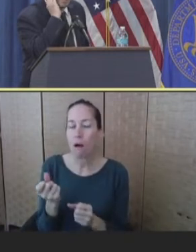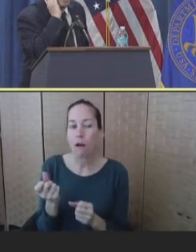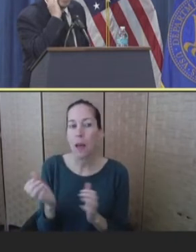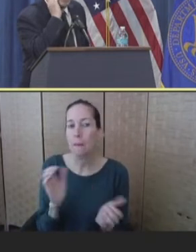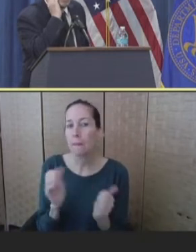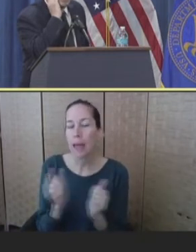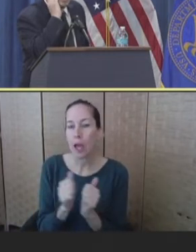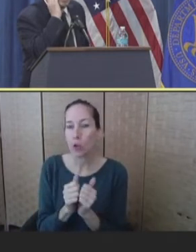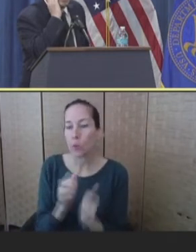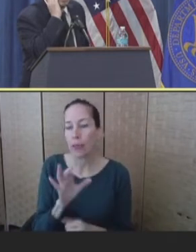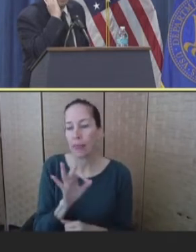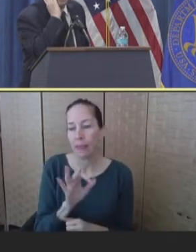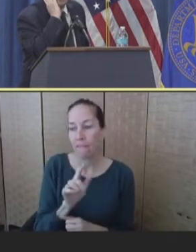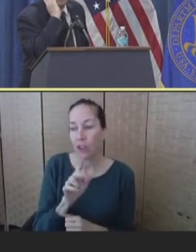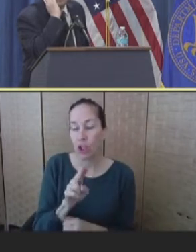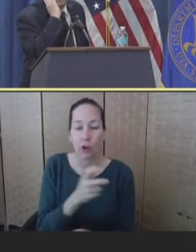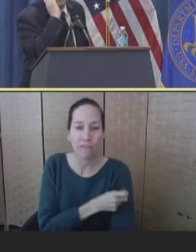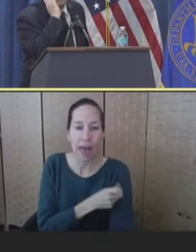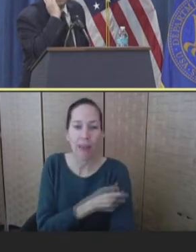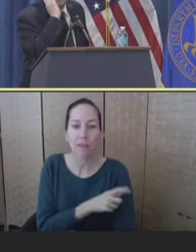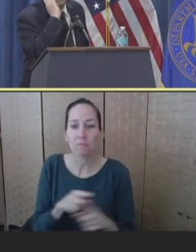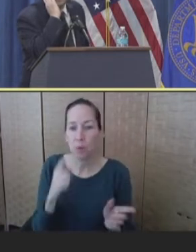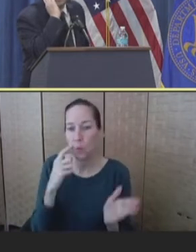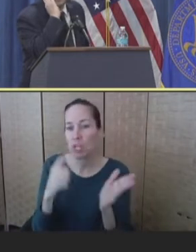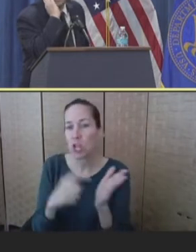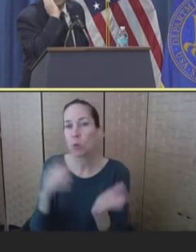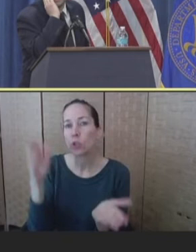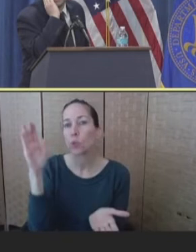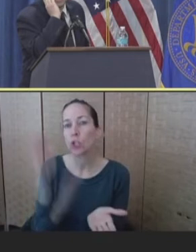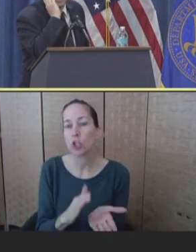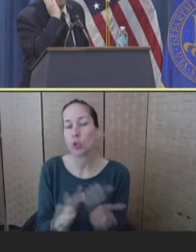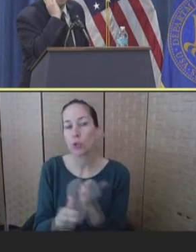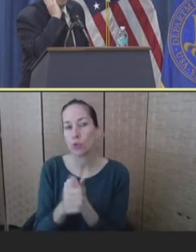But we did see that there was a reduced risk of Alzheimer's following shingles vaccine.